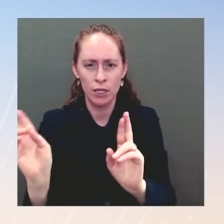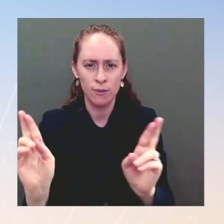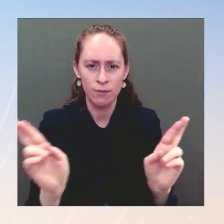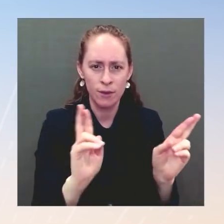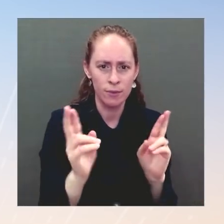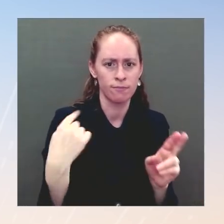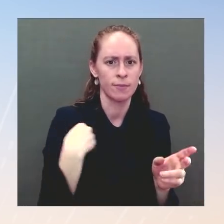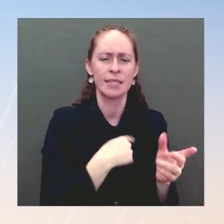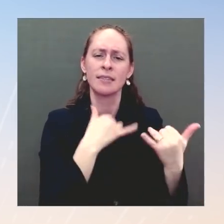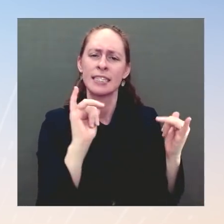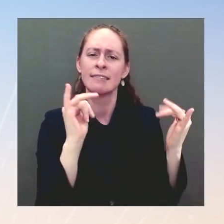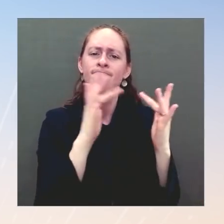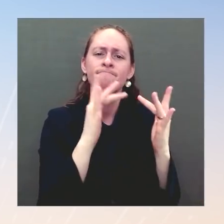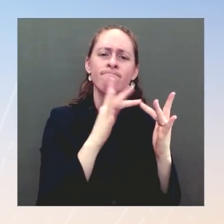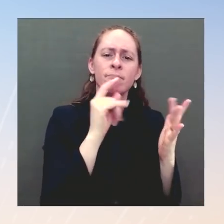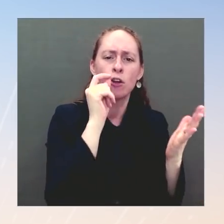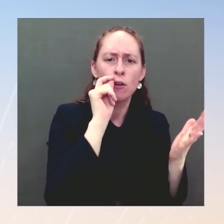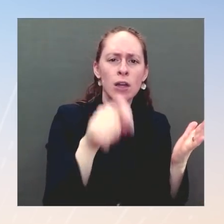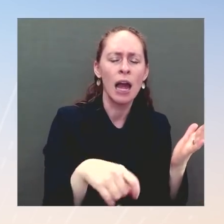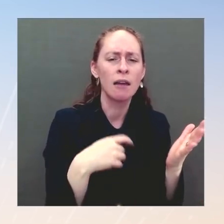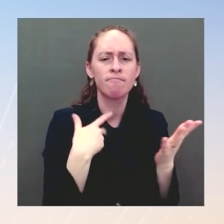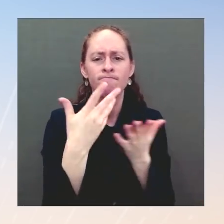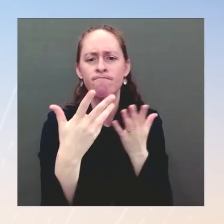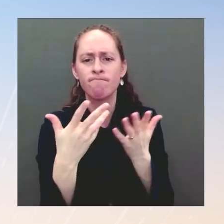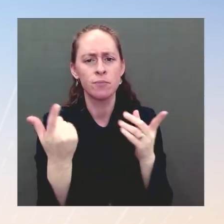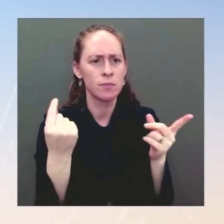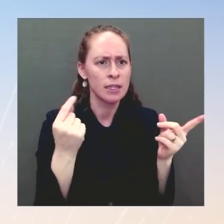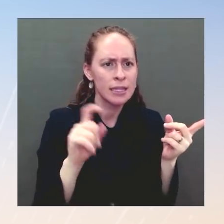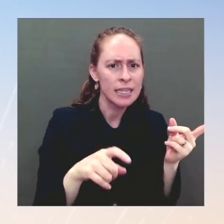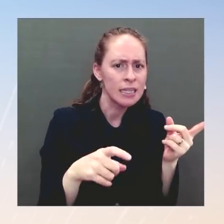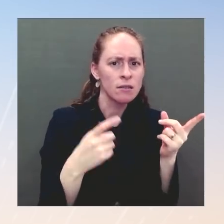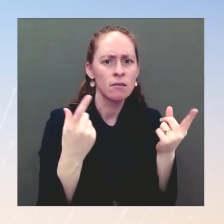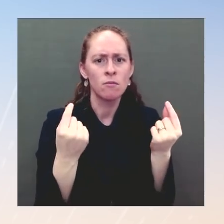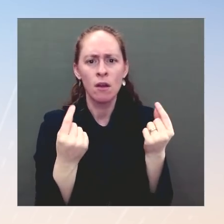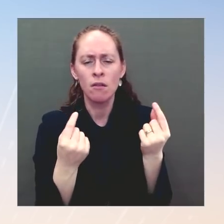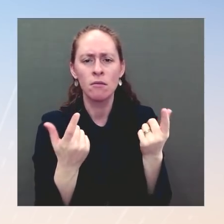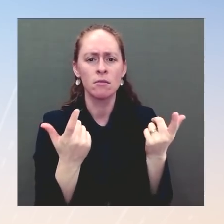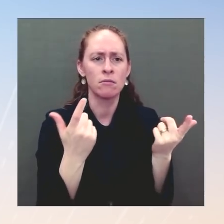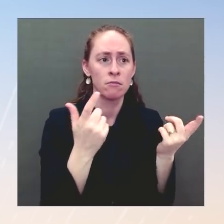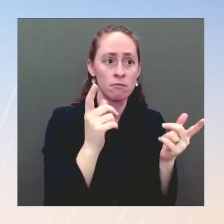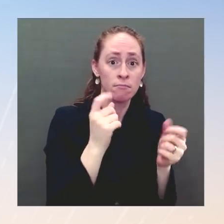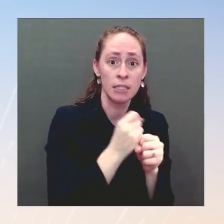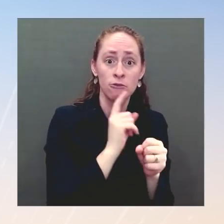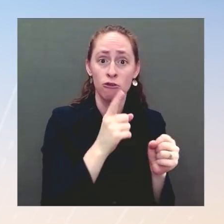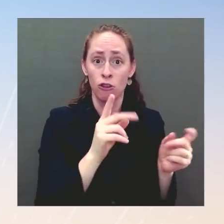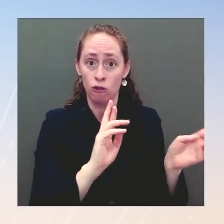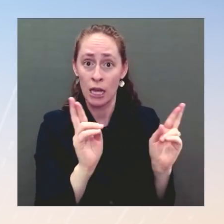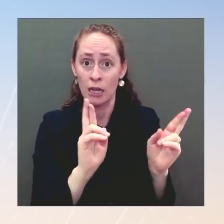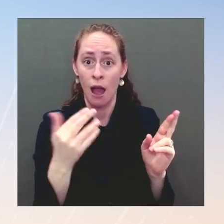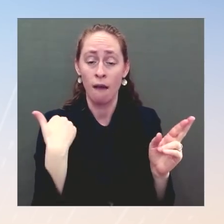about their capacity and capabilities. We're not predicting a day, a moment, or an hour. That has been our assessment and the --